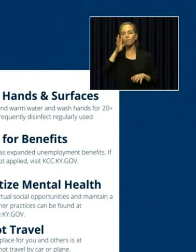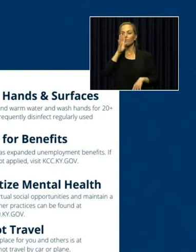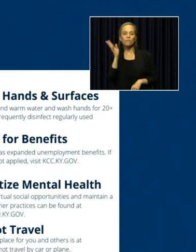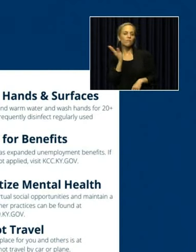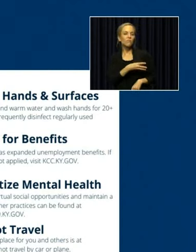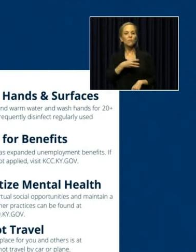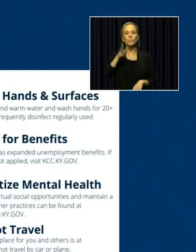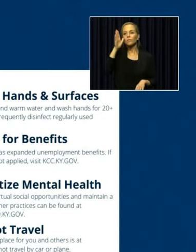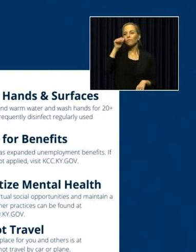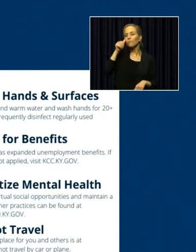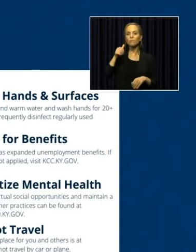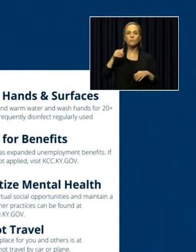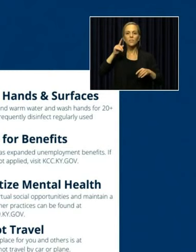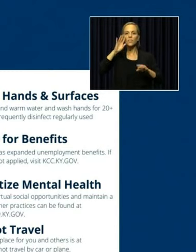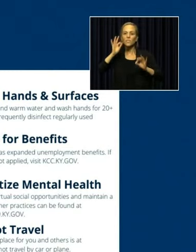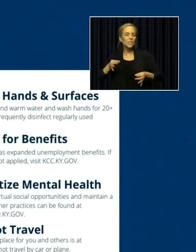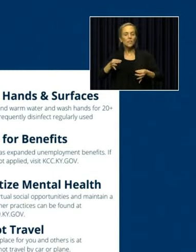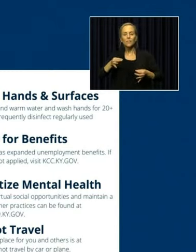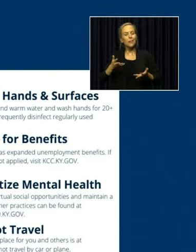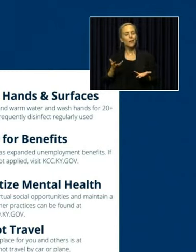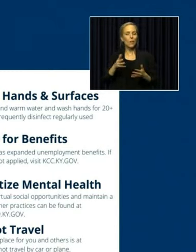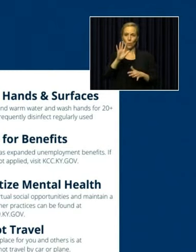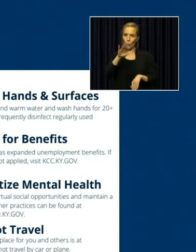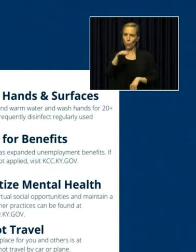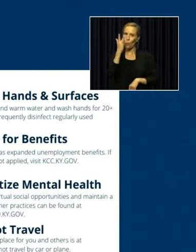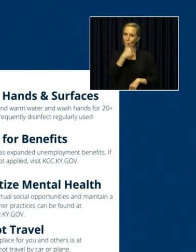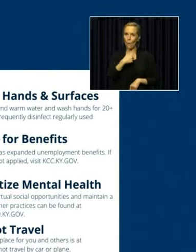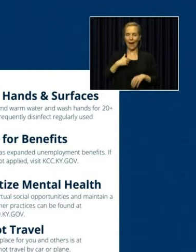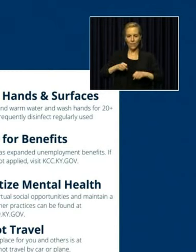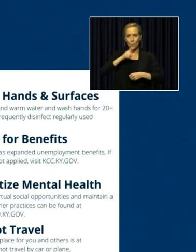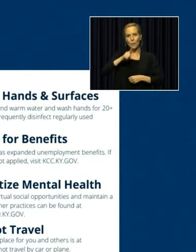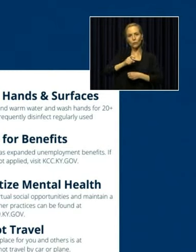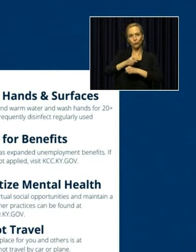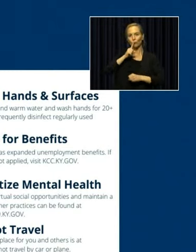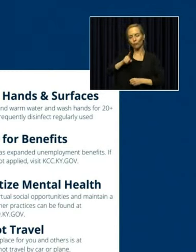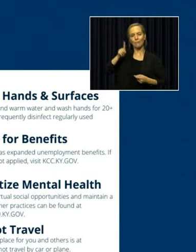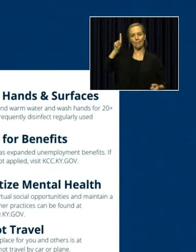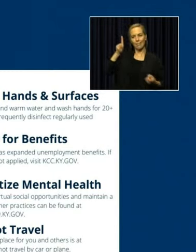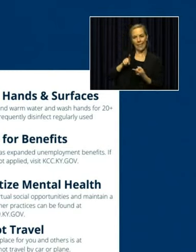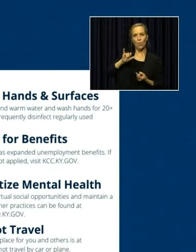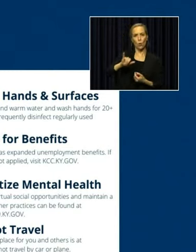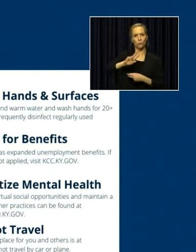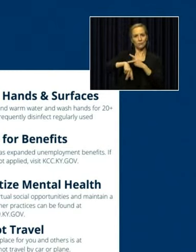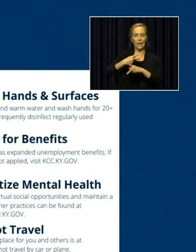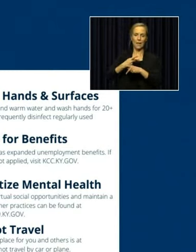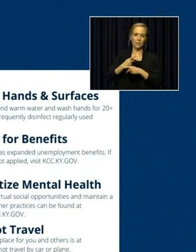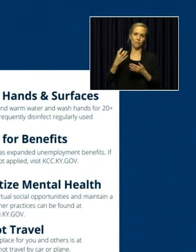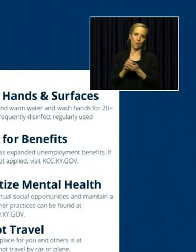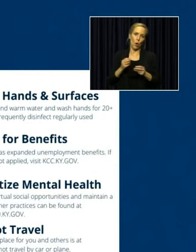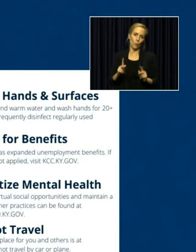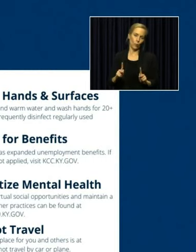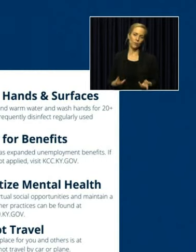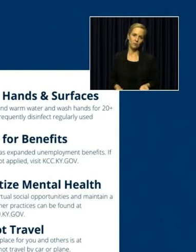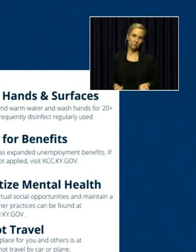CASES, UNFORTUNATELY THE NUMBER OF THOSE THAT HAVE IPAD AWAY, BUT MORE IMPORTANTLY GUIDANCE LIKE THE NEW GUIDANCE FROM THE